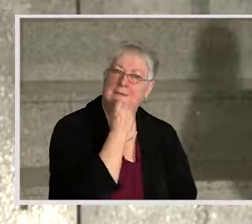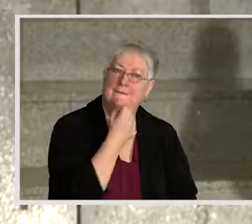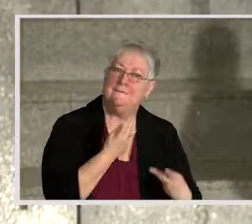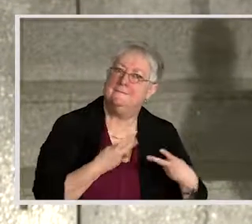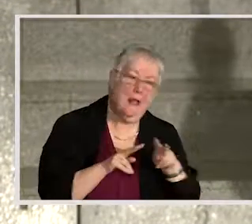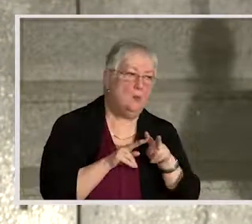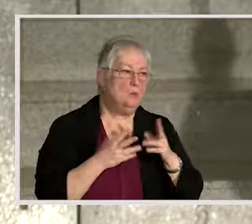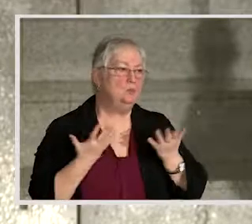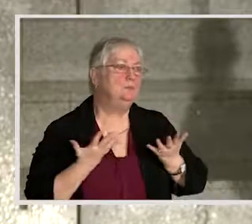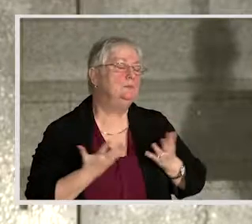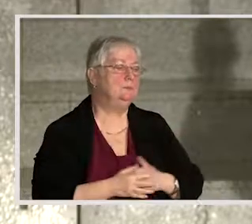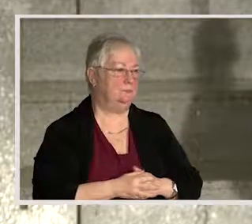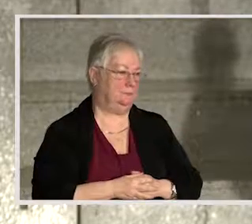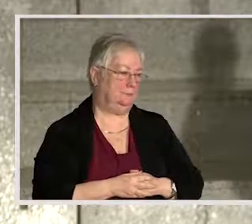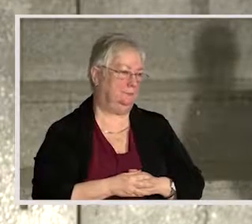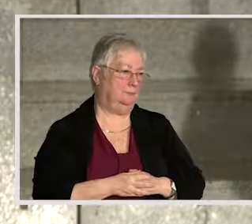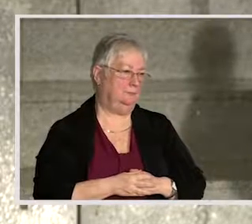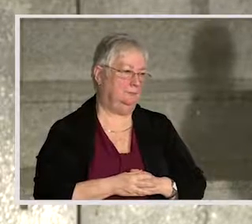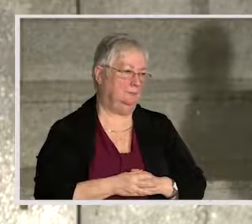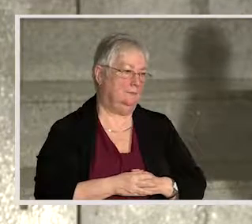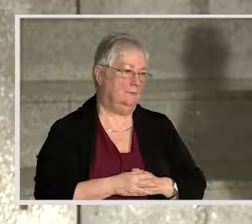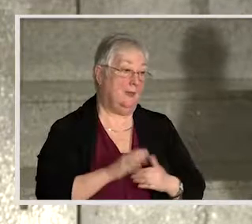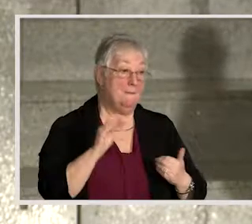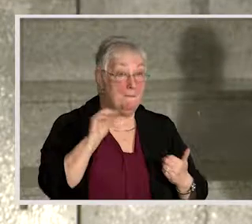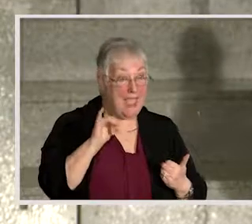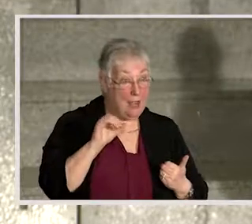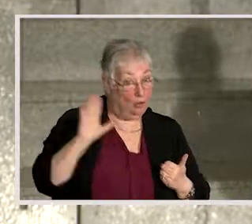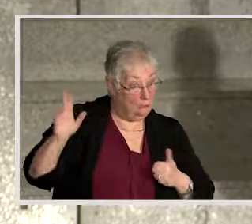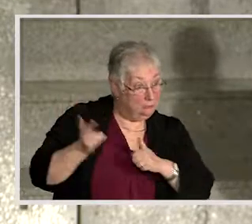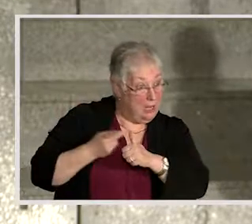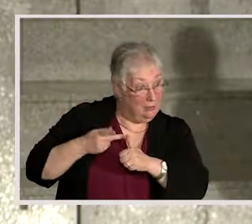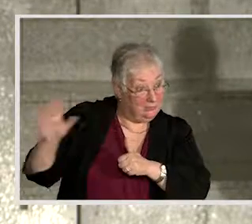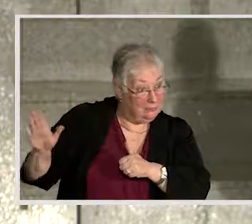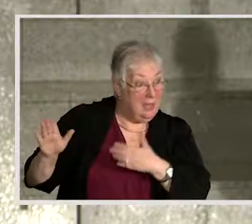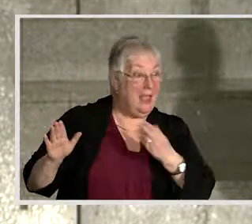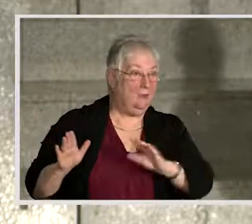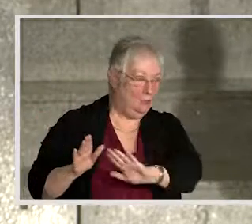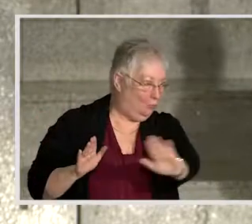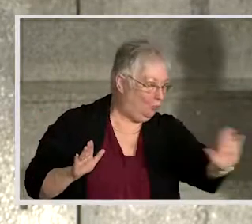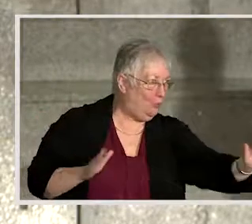HER PRIORITIES AND THE PRIORITIES OF THE RESIDENTS OF THE DISTRICT. AS YOU ARE AWARE, NOVEMBER OF